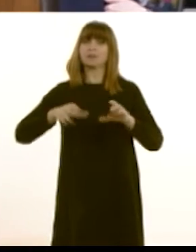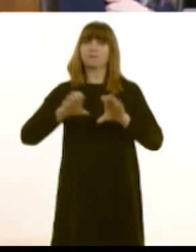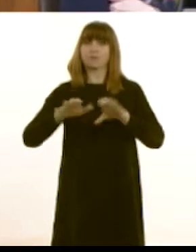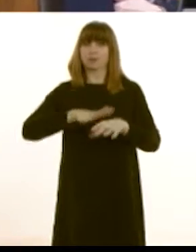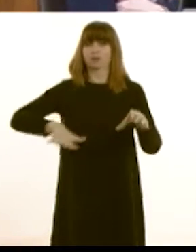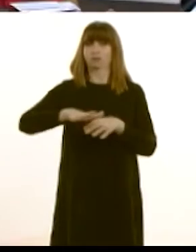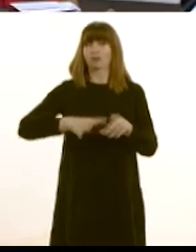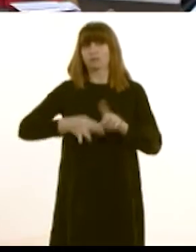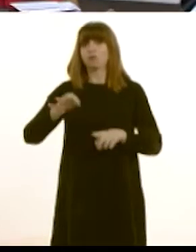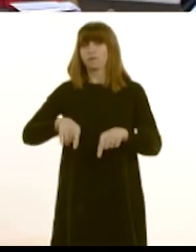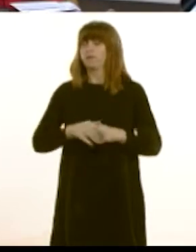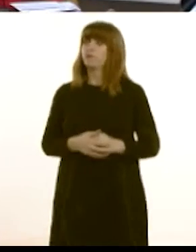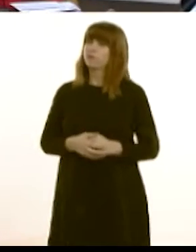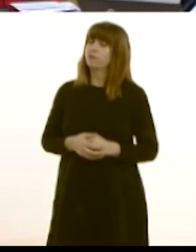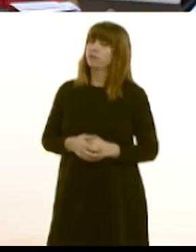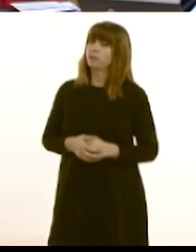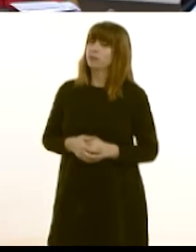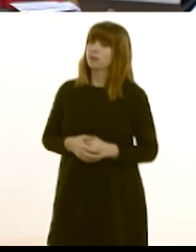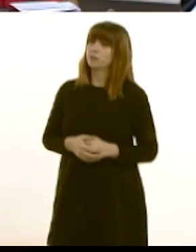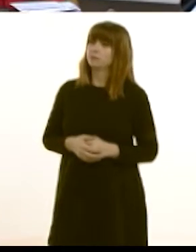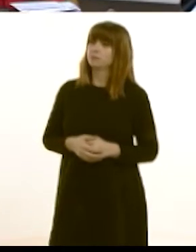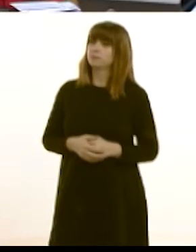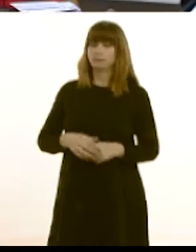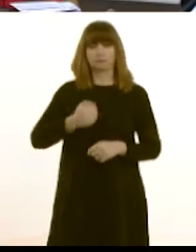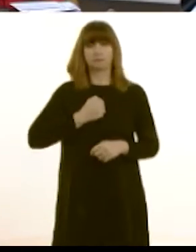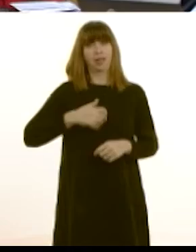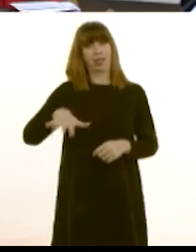Suzy Davies: First Minister, my region, of course, is already fortunate to have a very